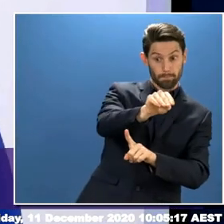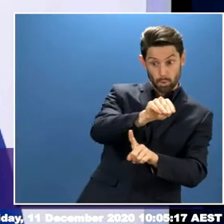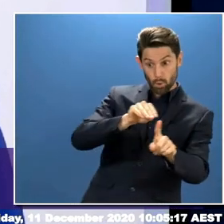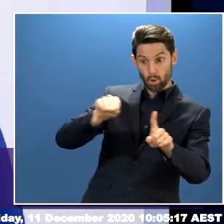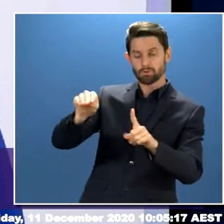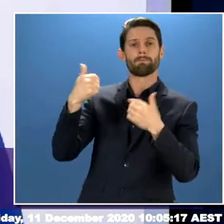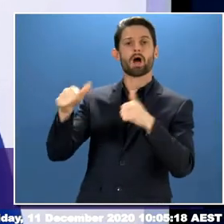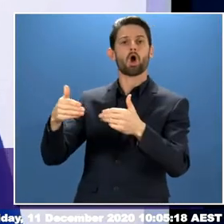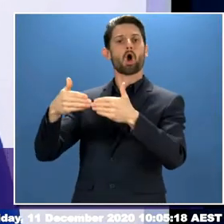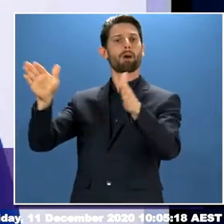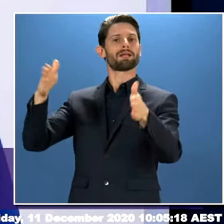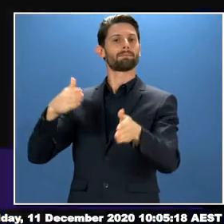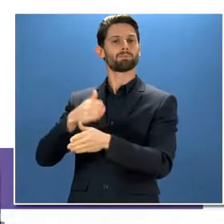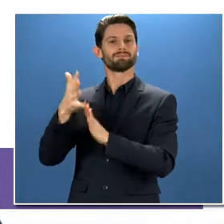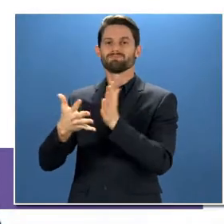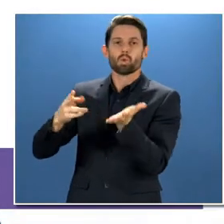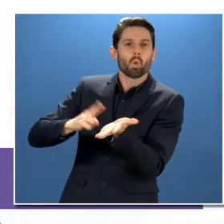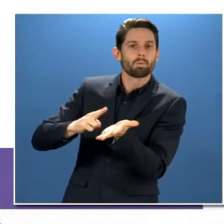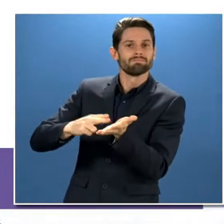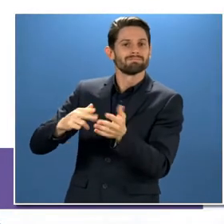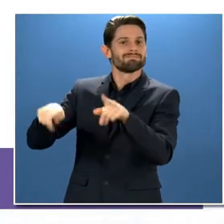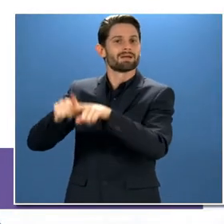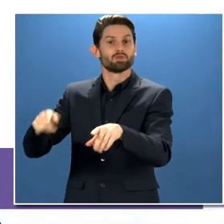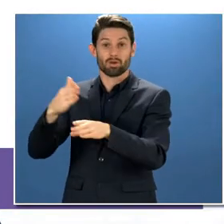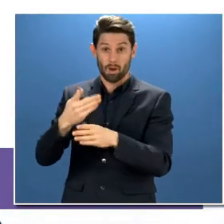But one of the justifications for this type of employment is to enable people